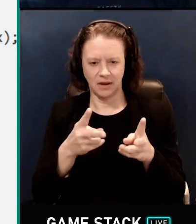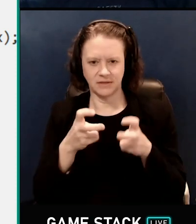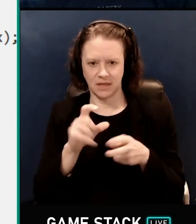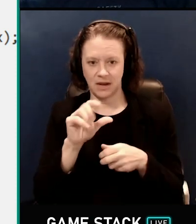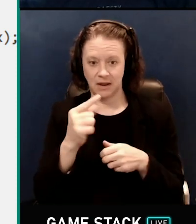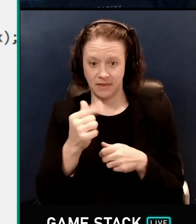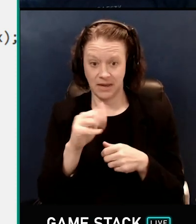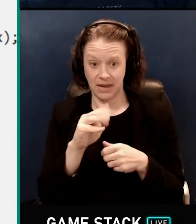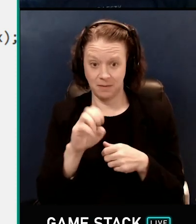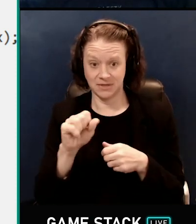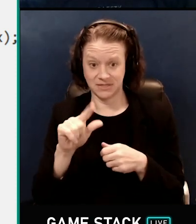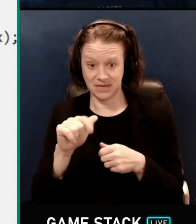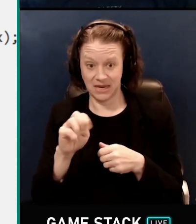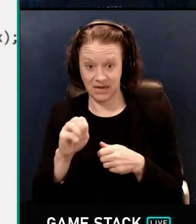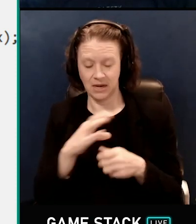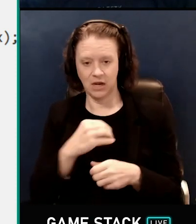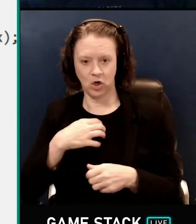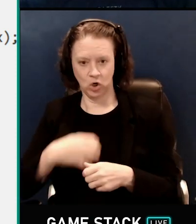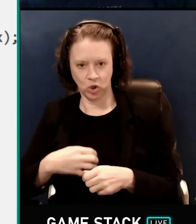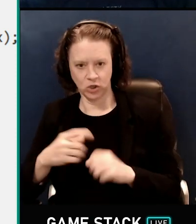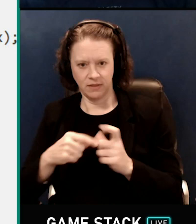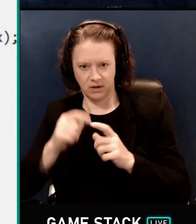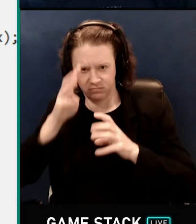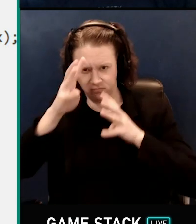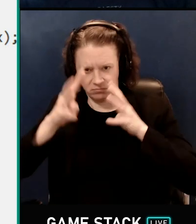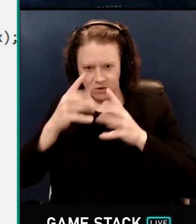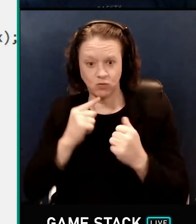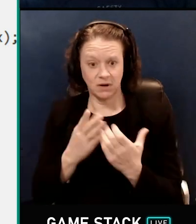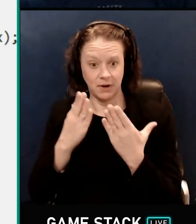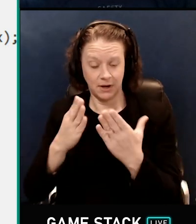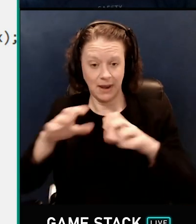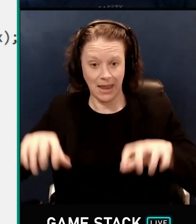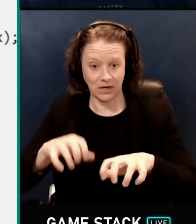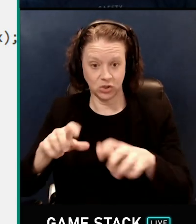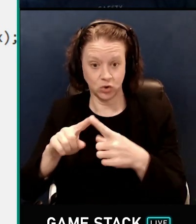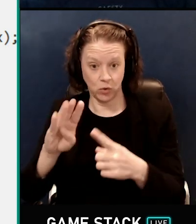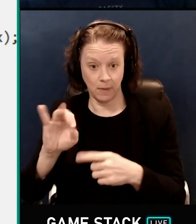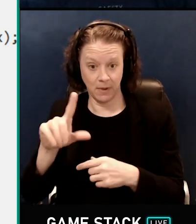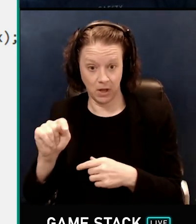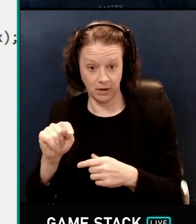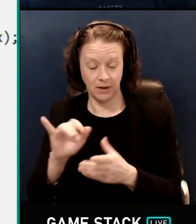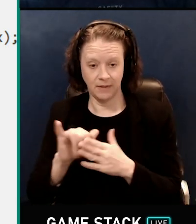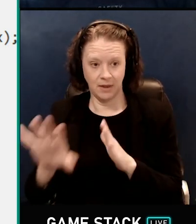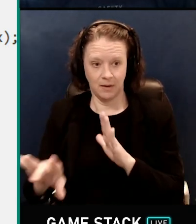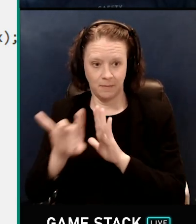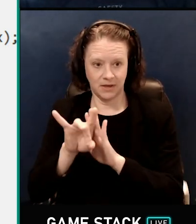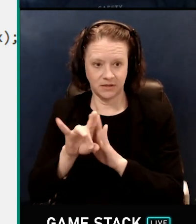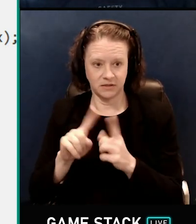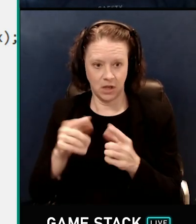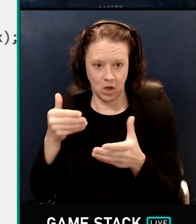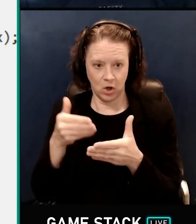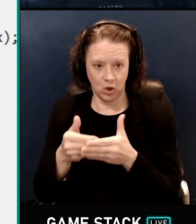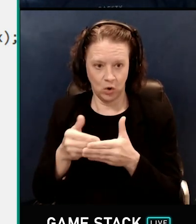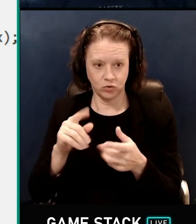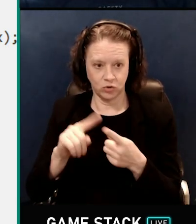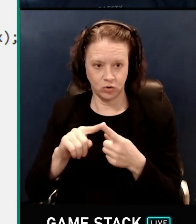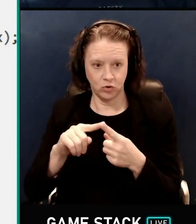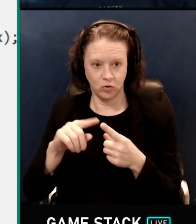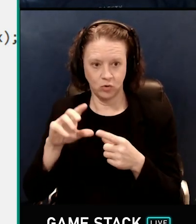and it generates the recommended actions for the bot. This one just picks the close to school and tries to move the bot there.